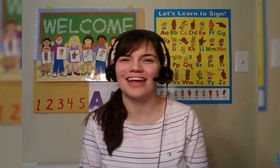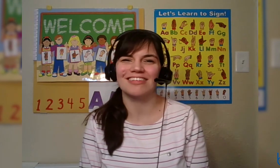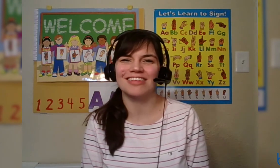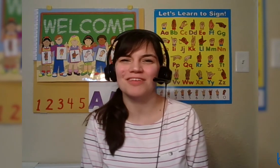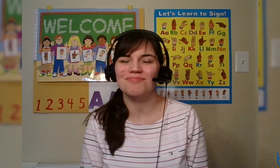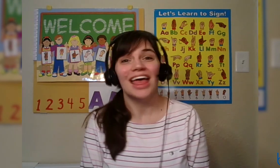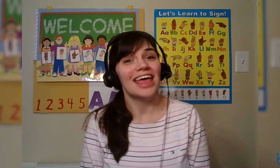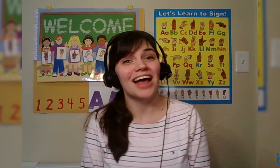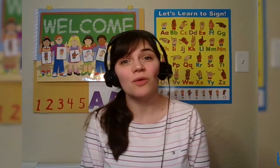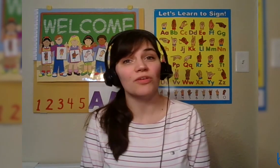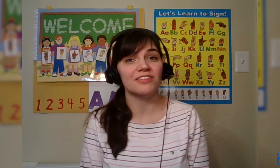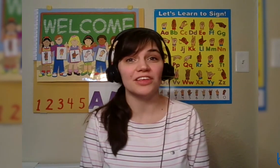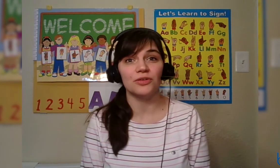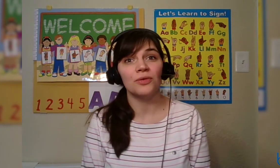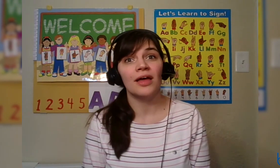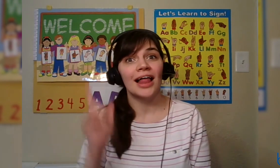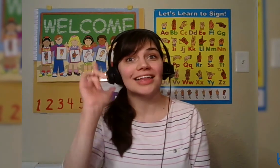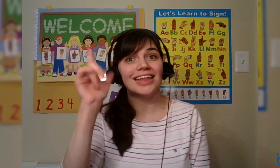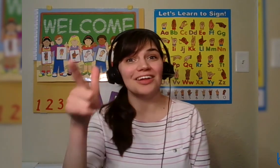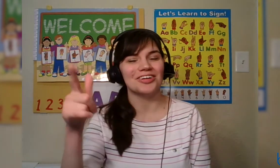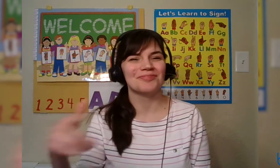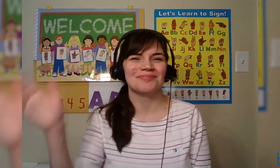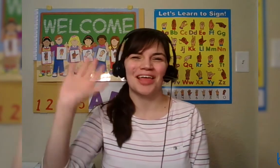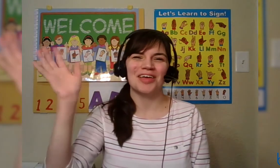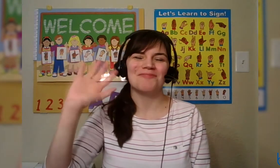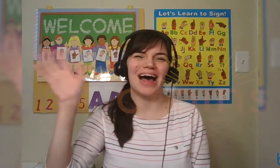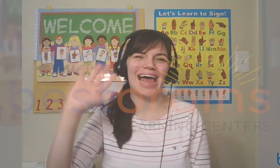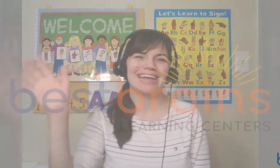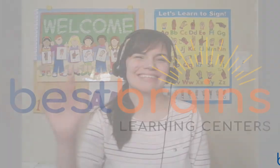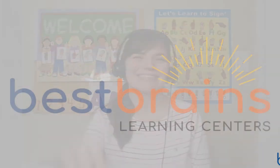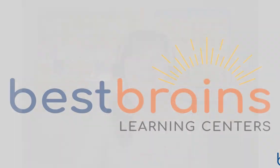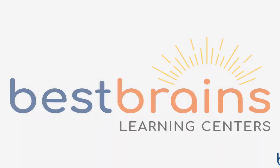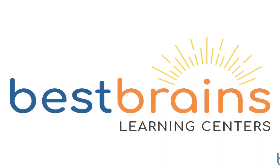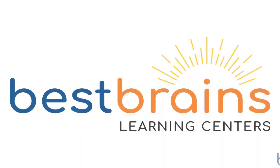practicing them and I will see you later. Bye!